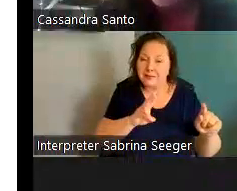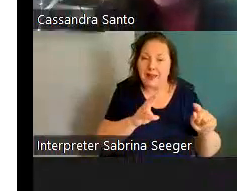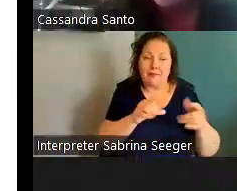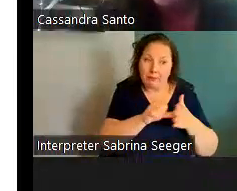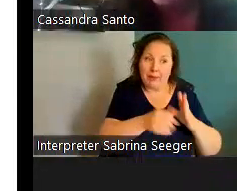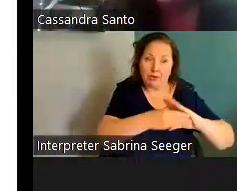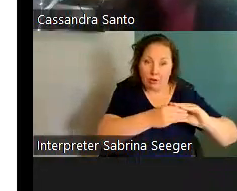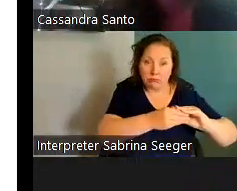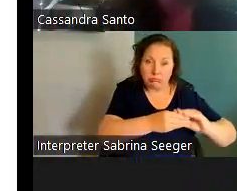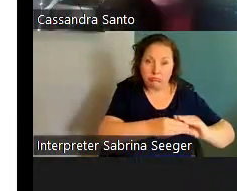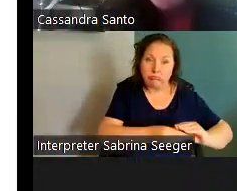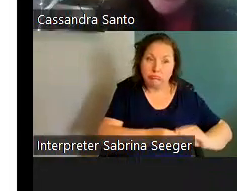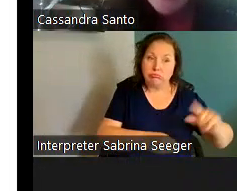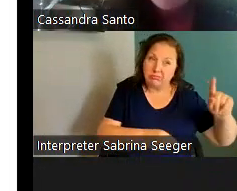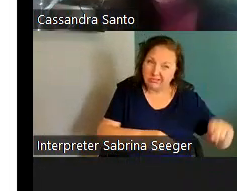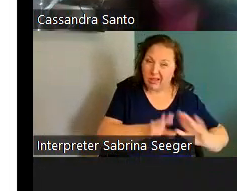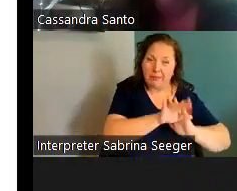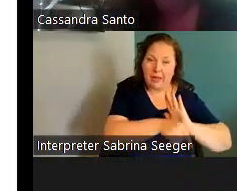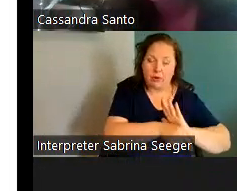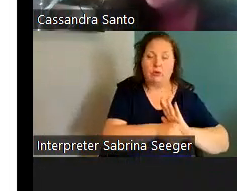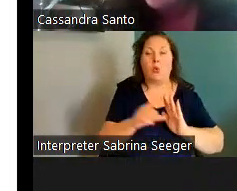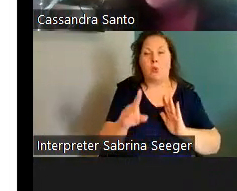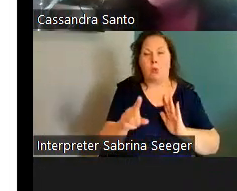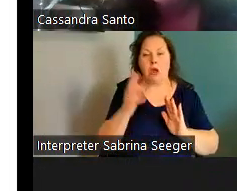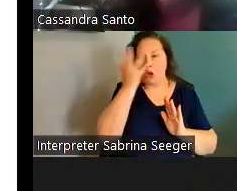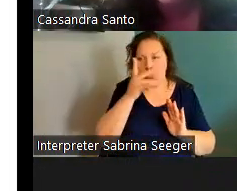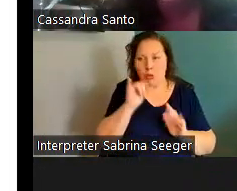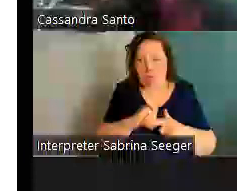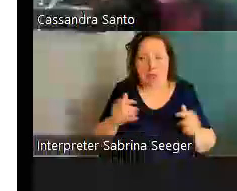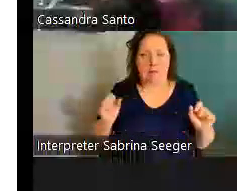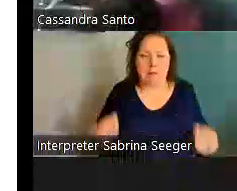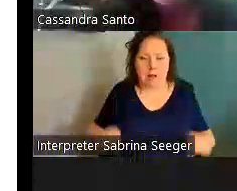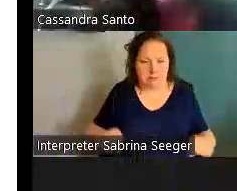the reader through one potential case of how this could look and it also includes examples